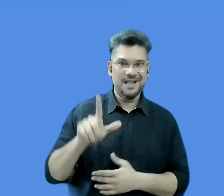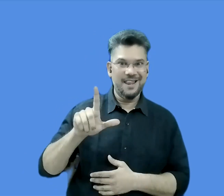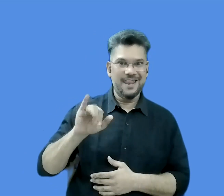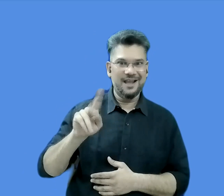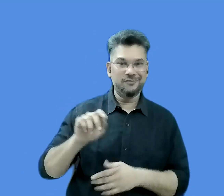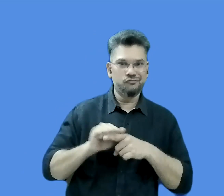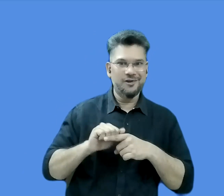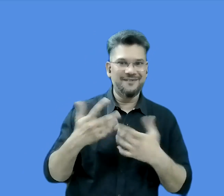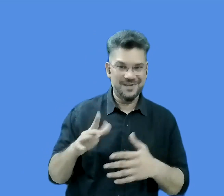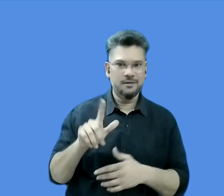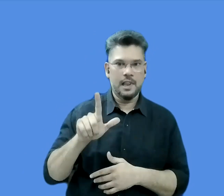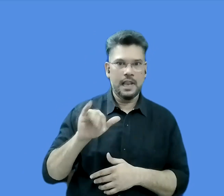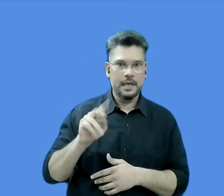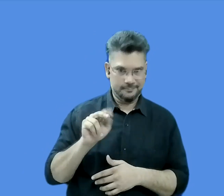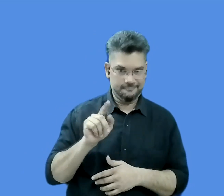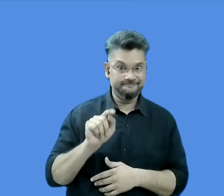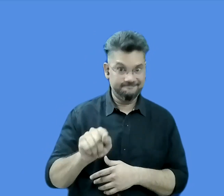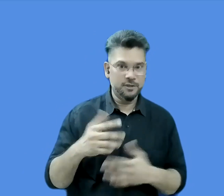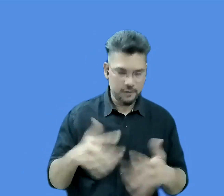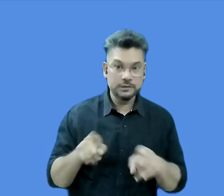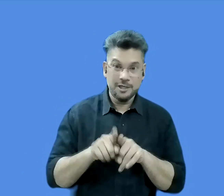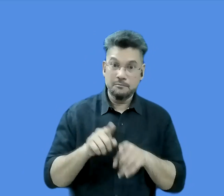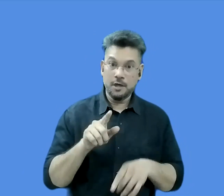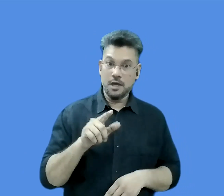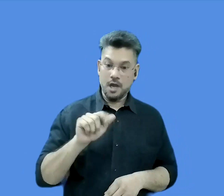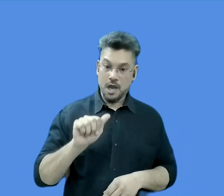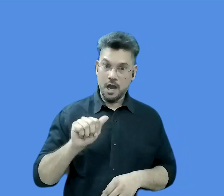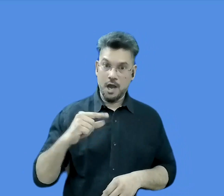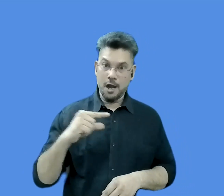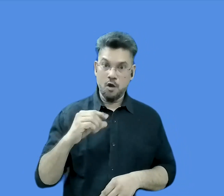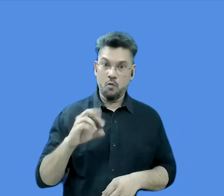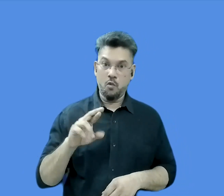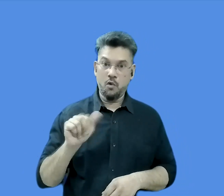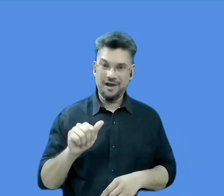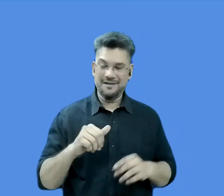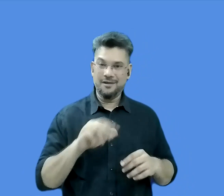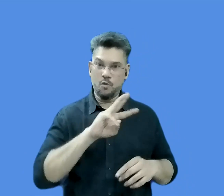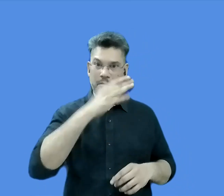have shared the link for this training, for that training that we have